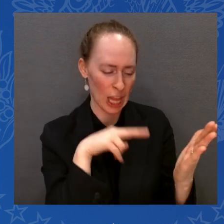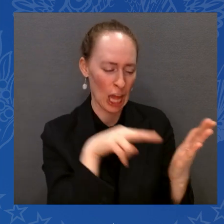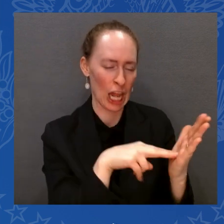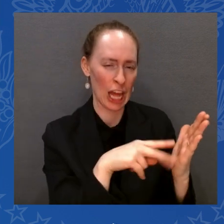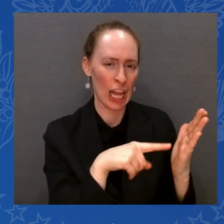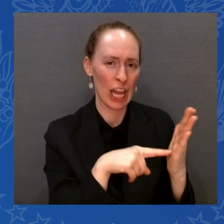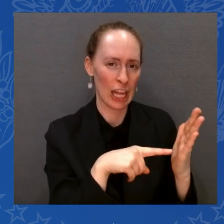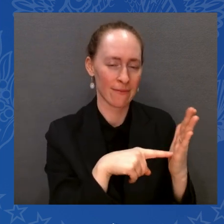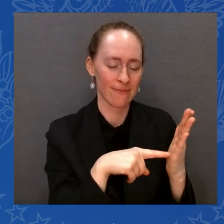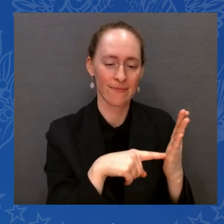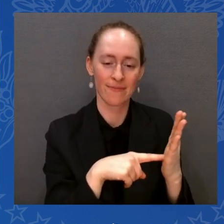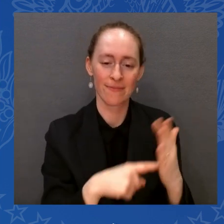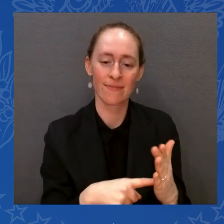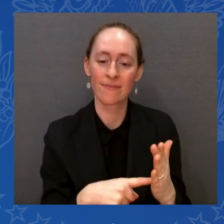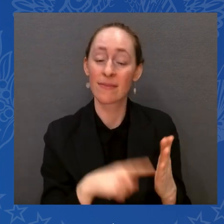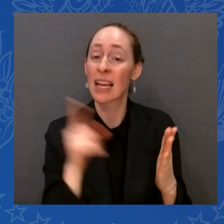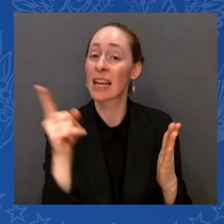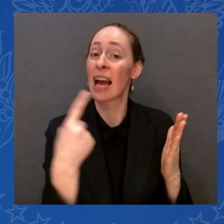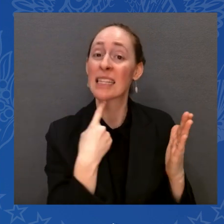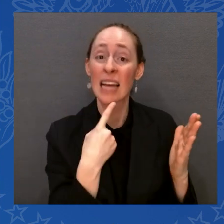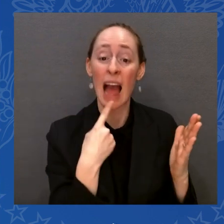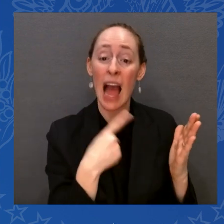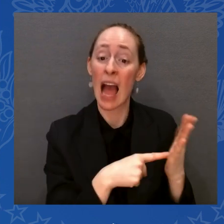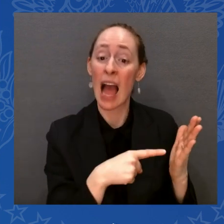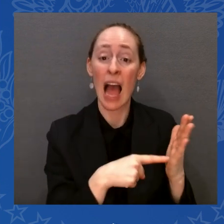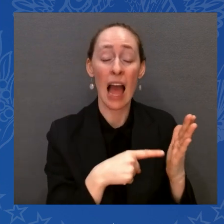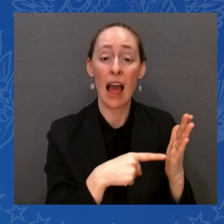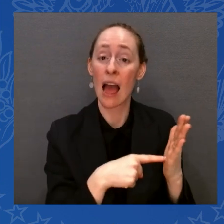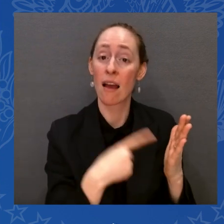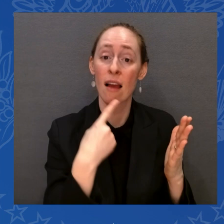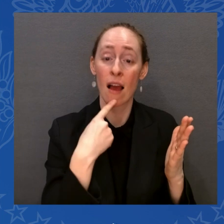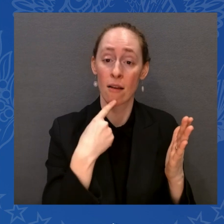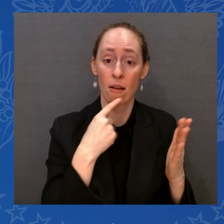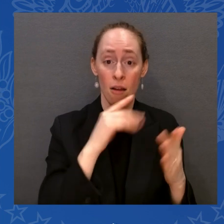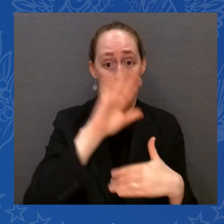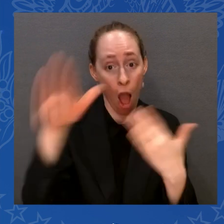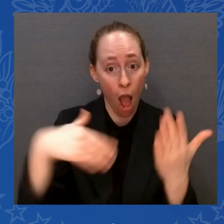He says, "All federal legislation sunsets every five years.